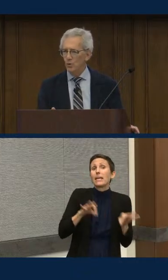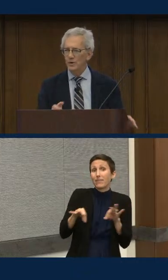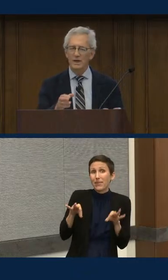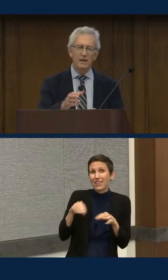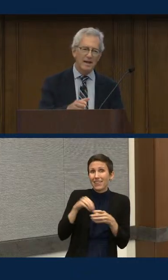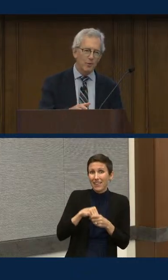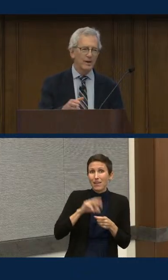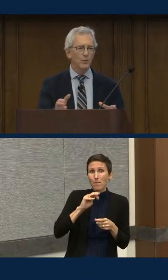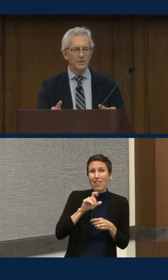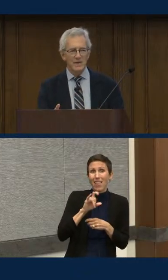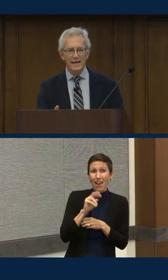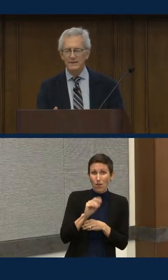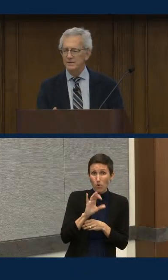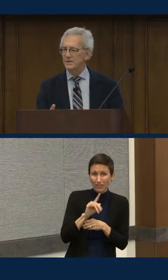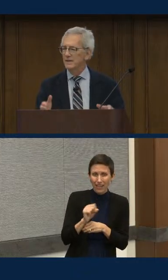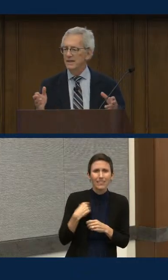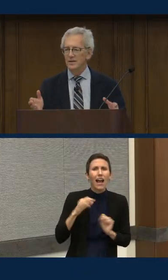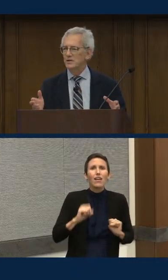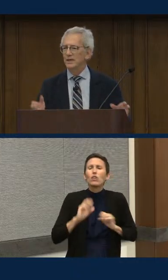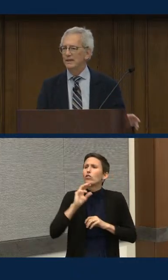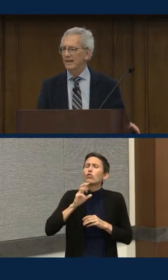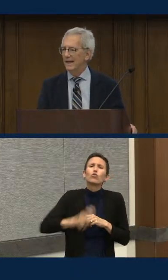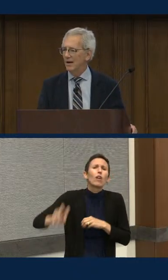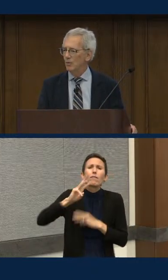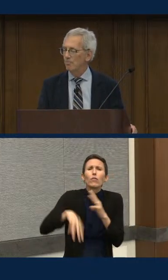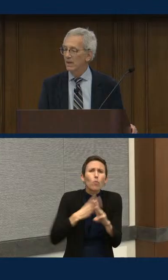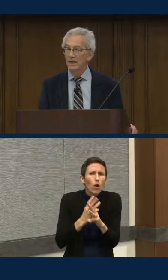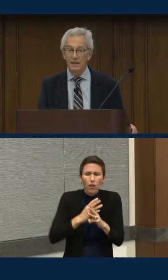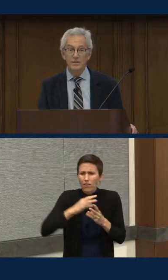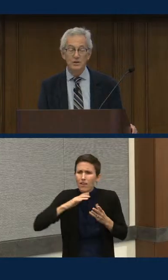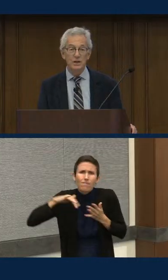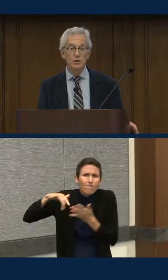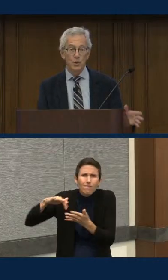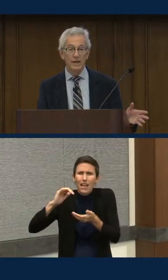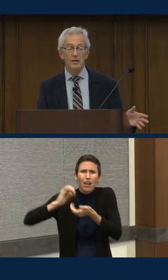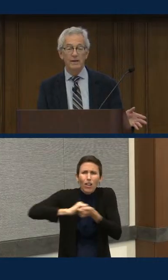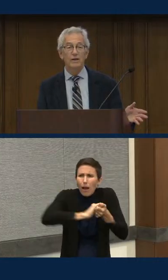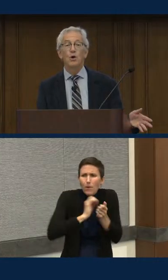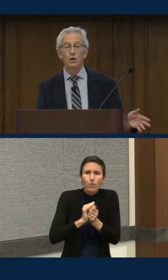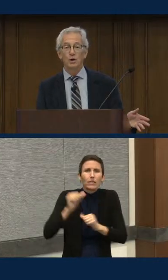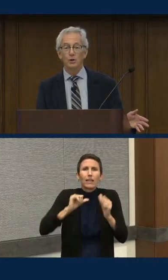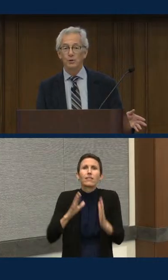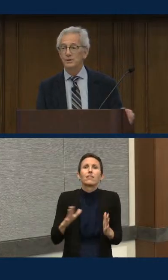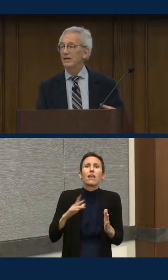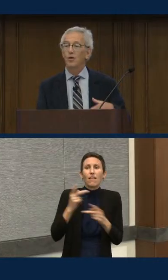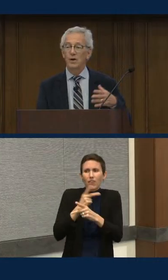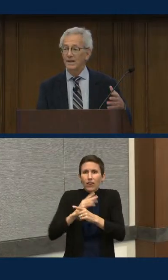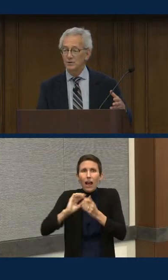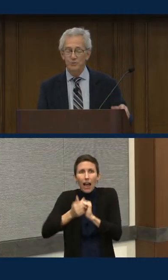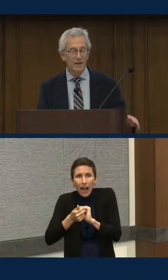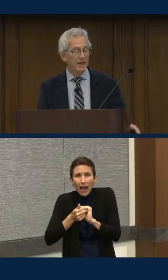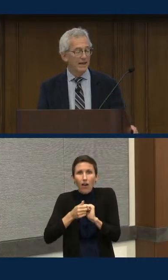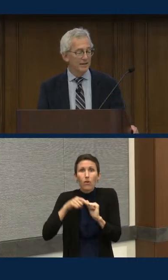with this I God to collaborate with scientists studying how